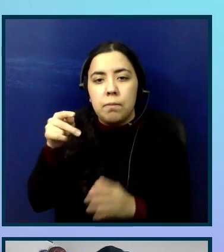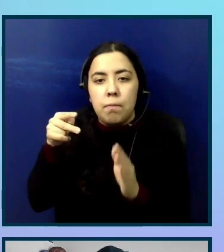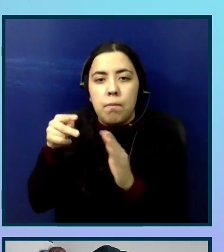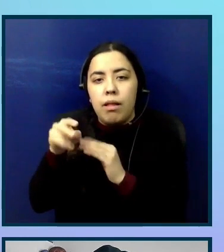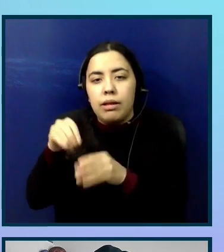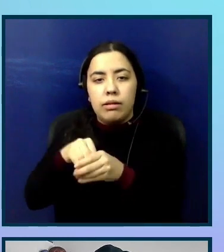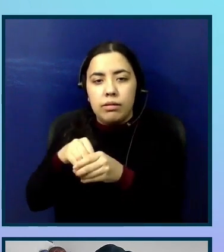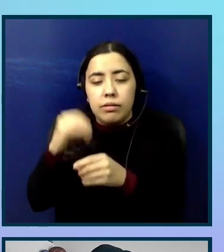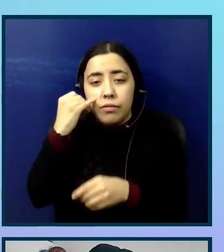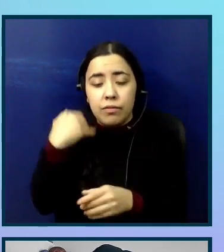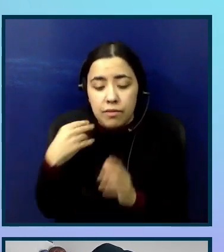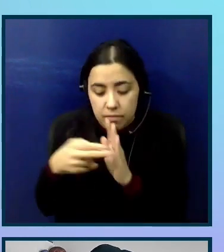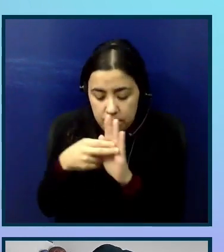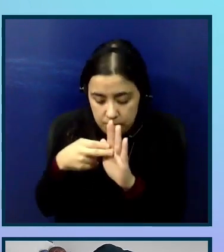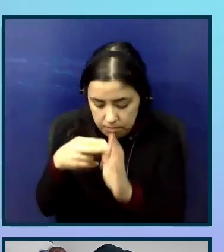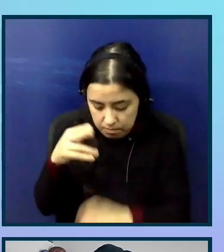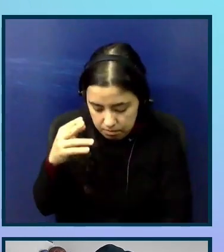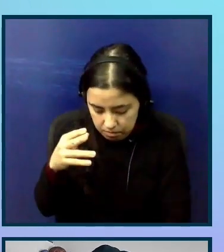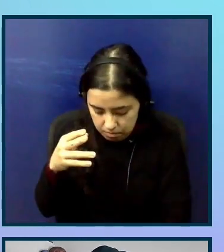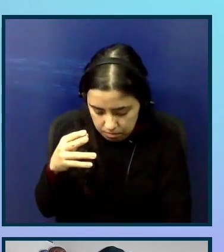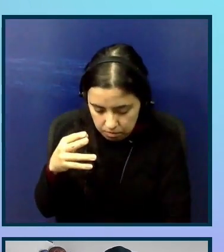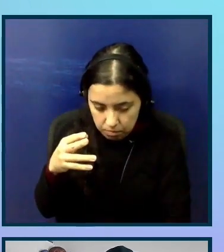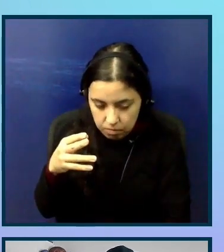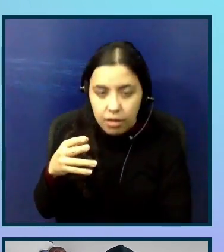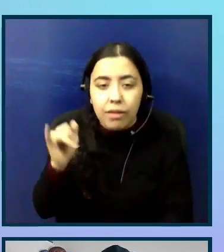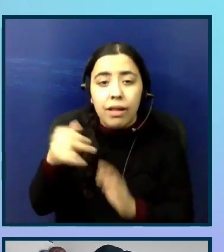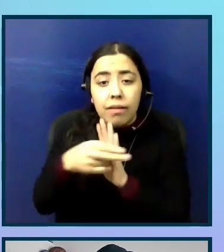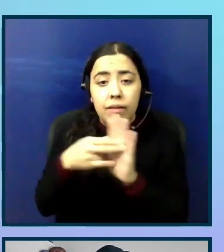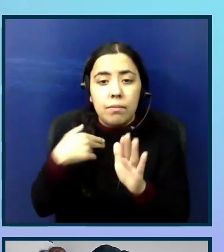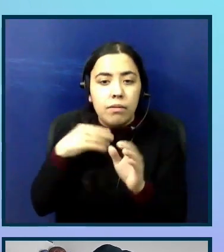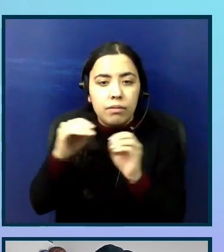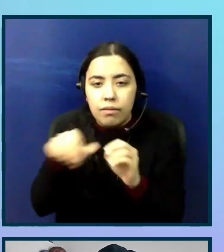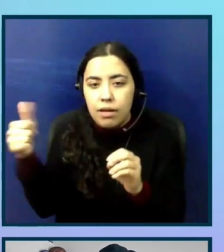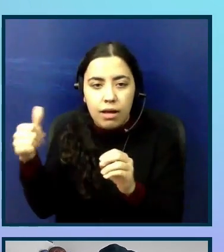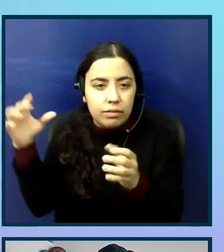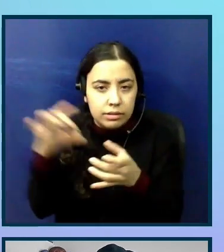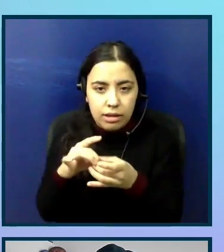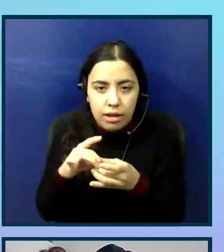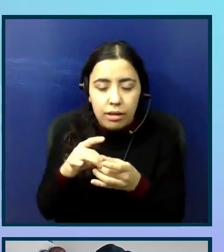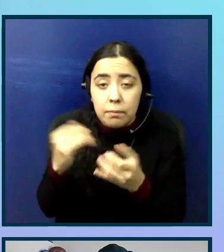The label element has absolutely nothing tied to it, but is a four or the input doesn't have ARIA label.